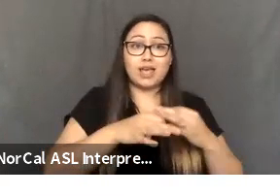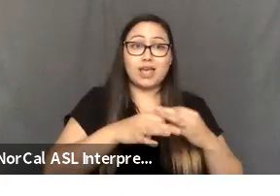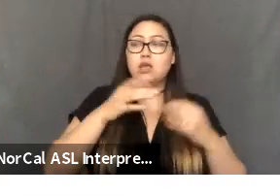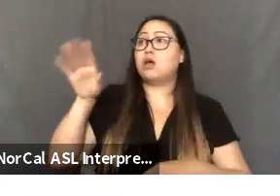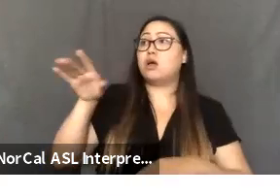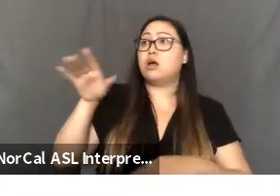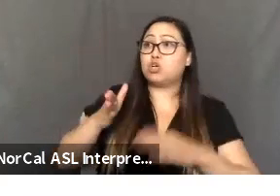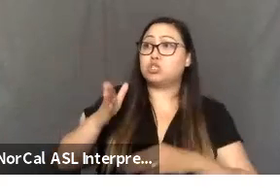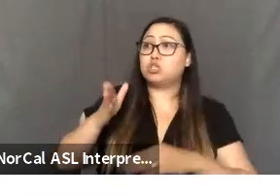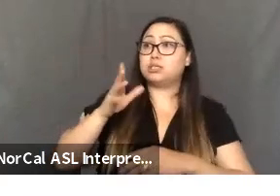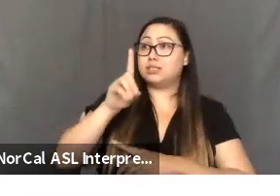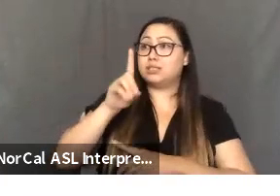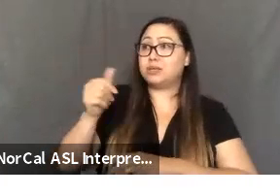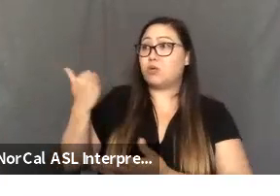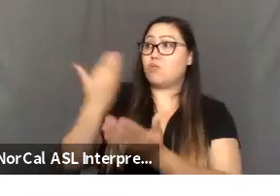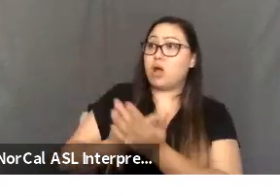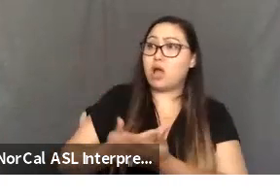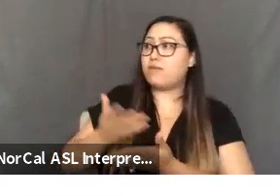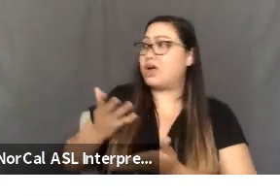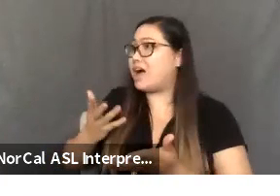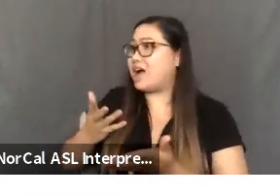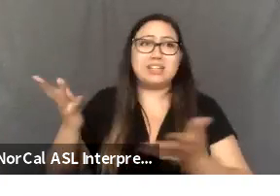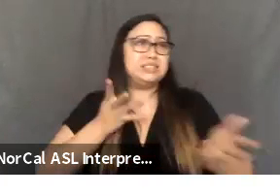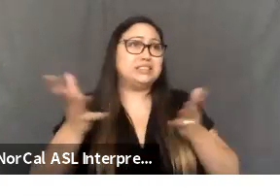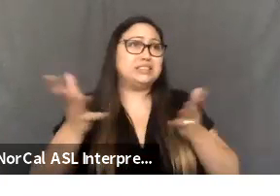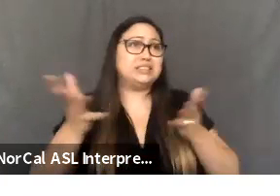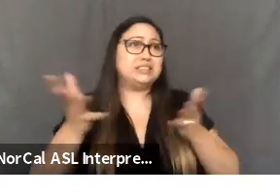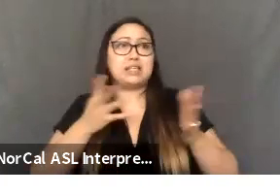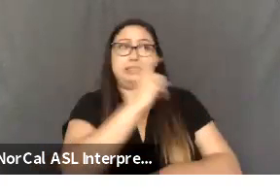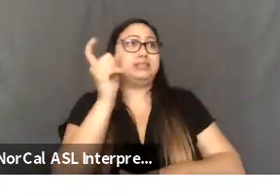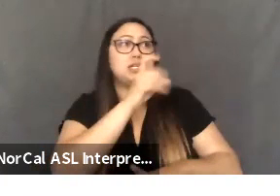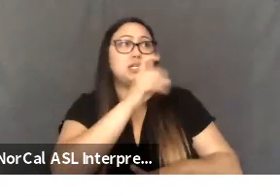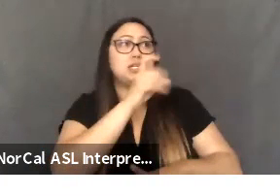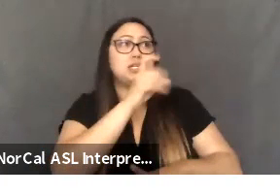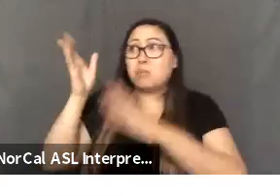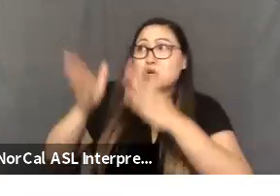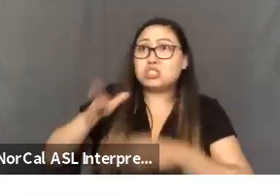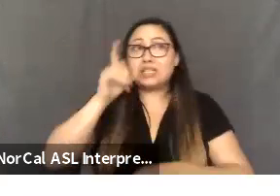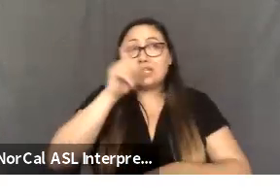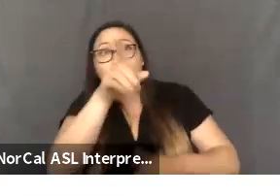if it was clean. I once talked with a health system, and he said that the exam room, with